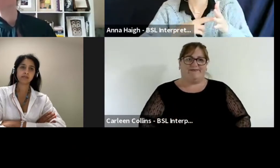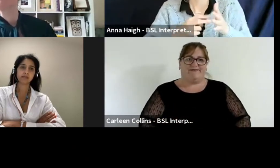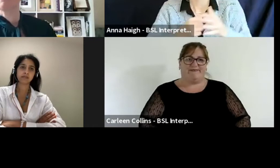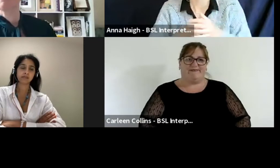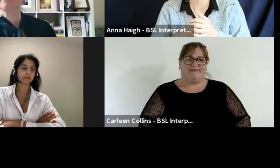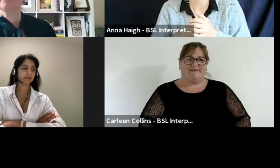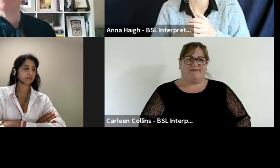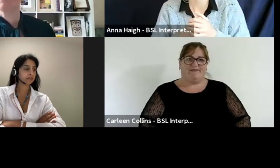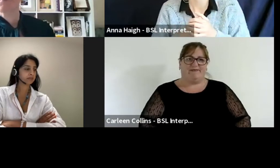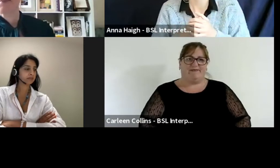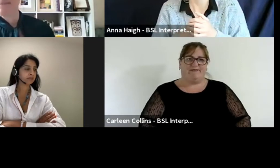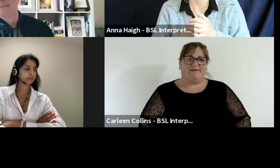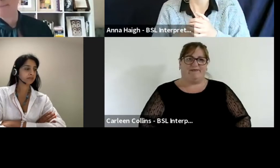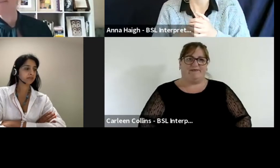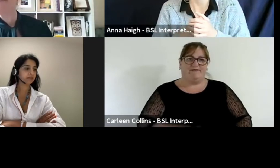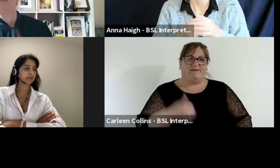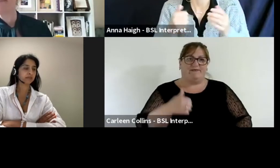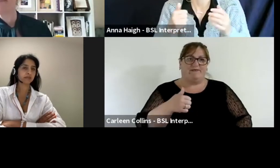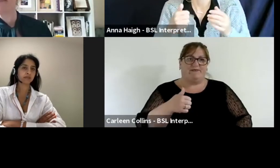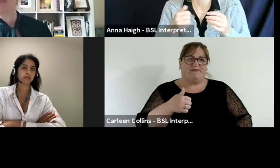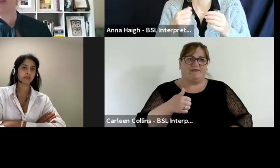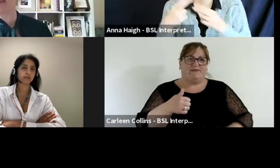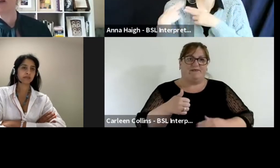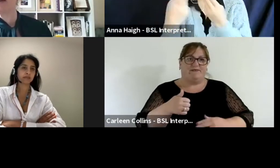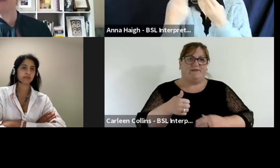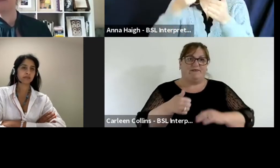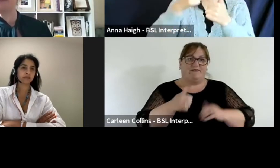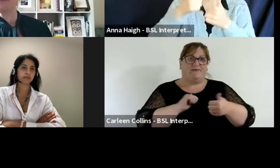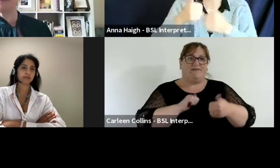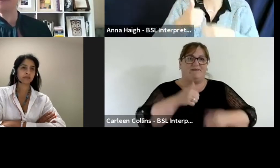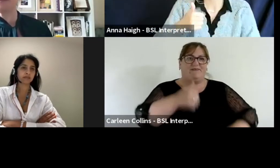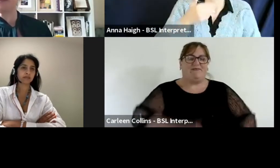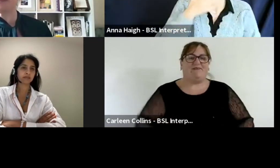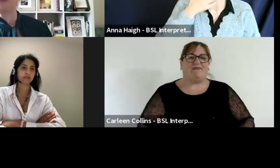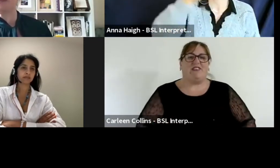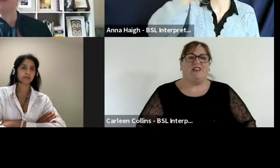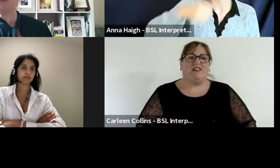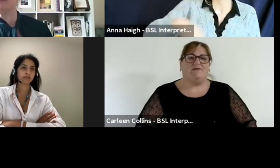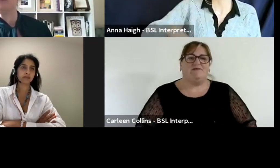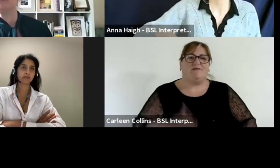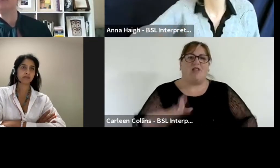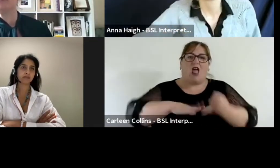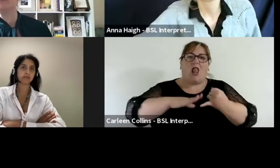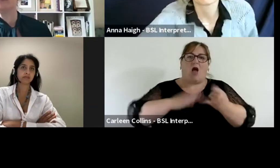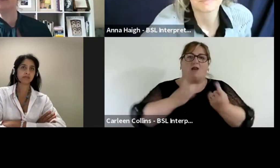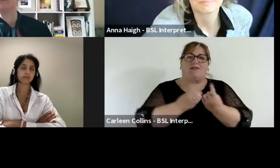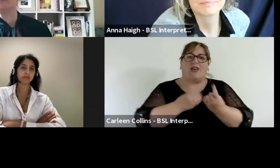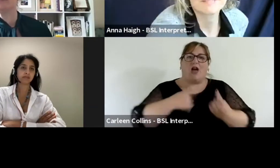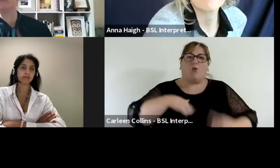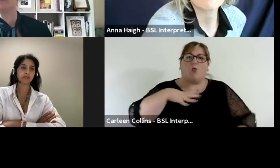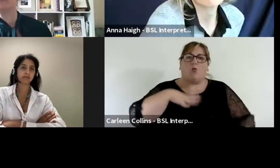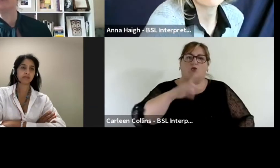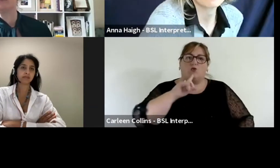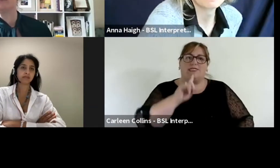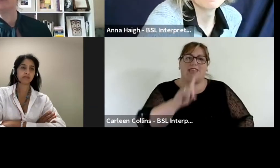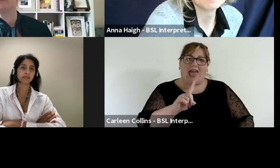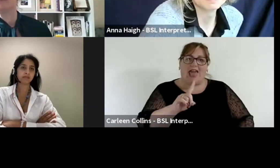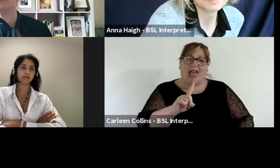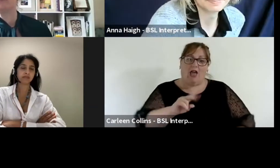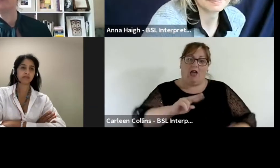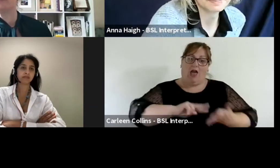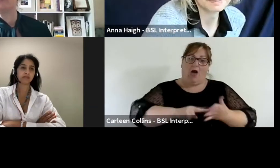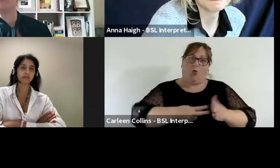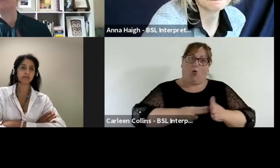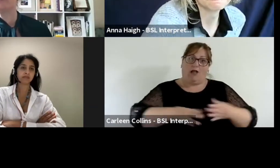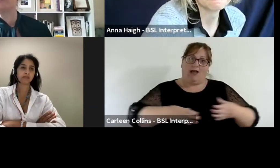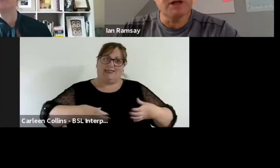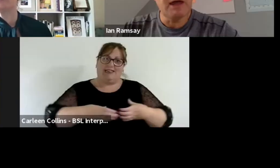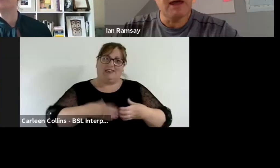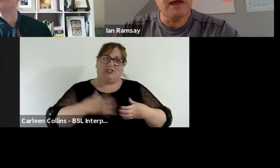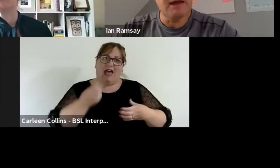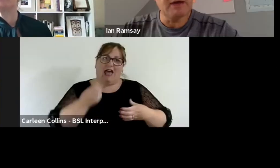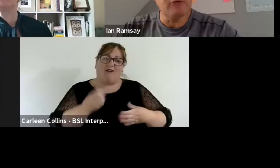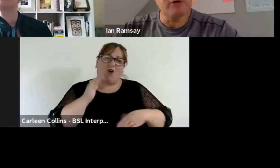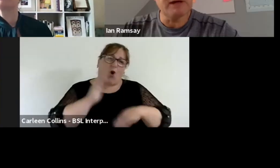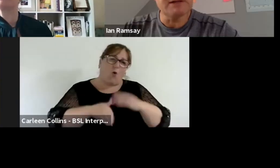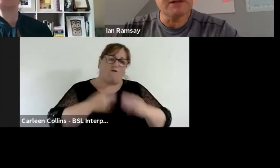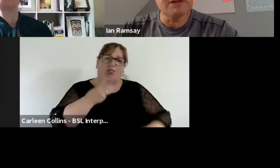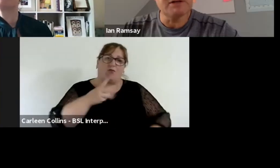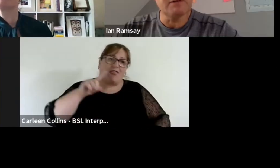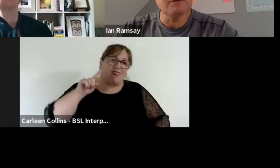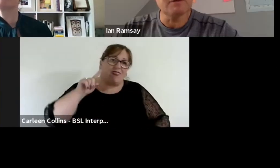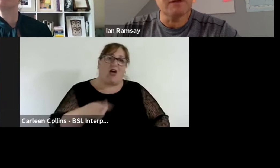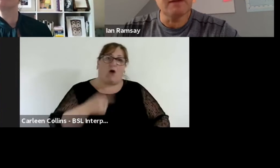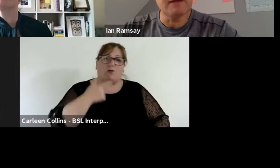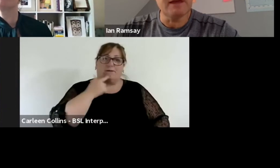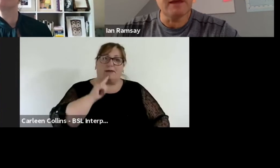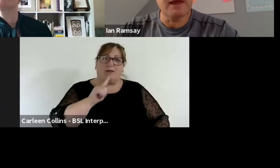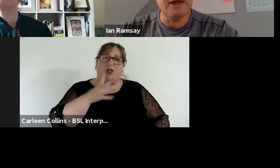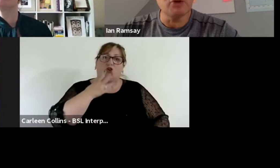technology, maybe it is about adjustments to your working pattern, are really important to us as an organisation.